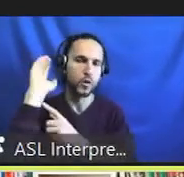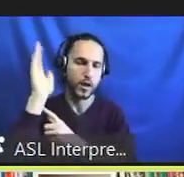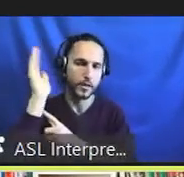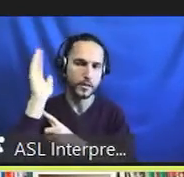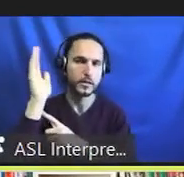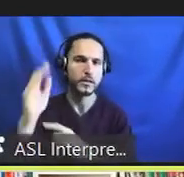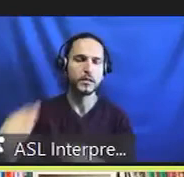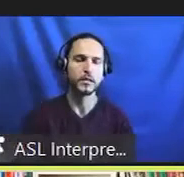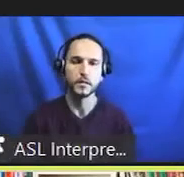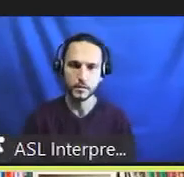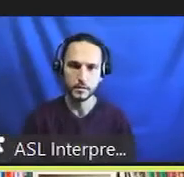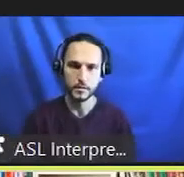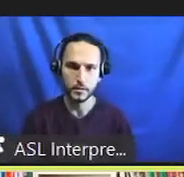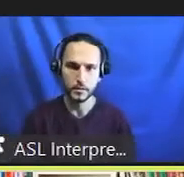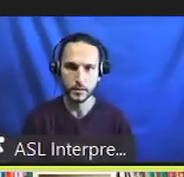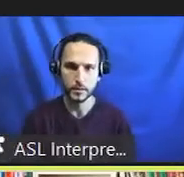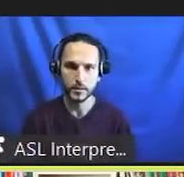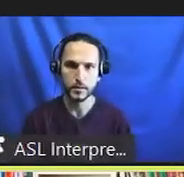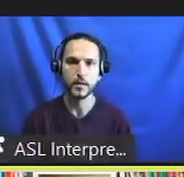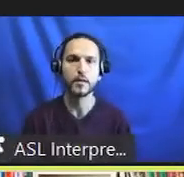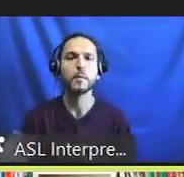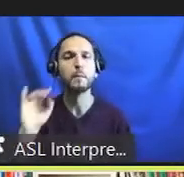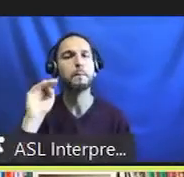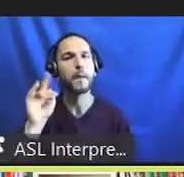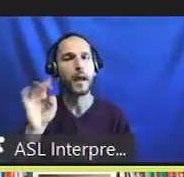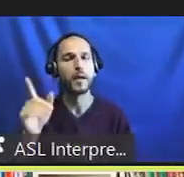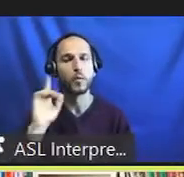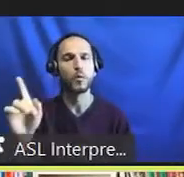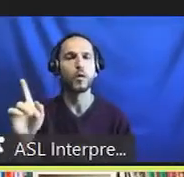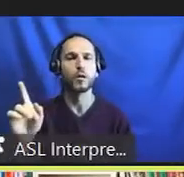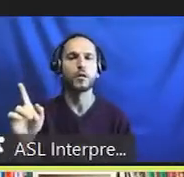know what to expect-- so with Mike's help, today's presentation